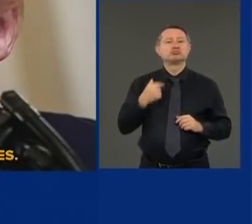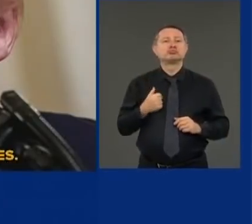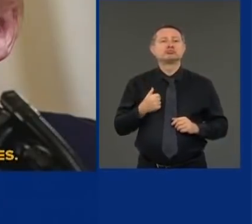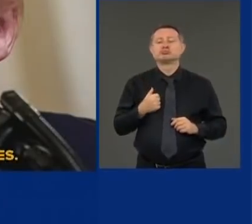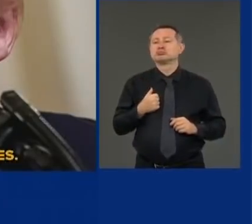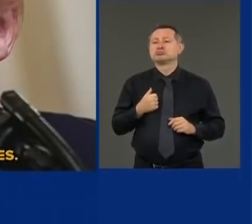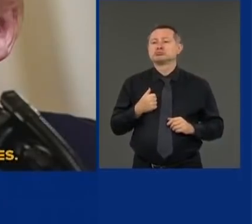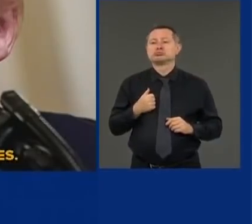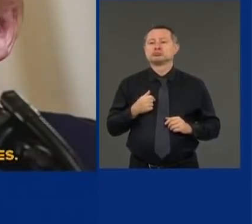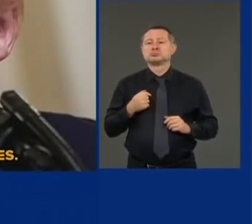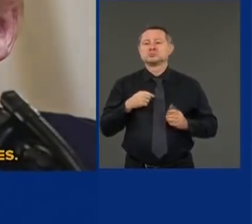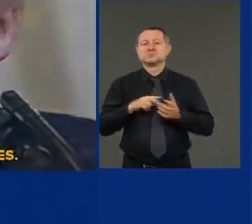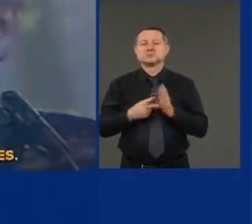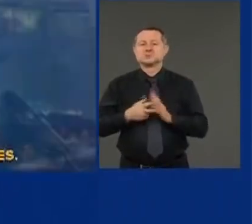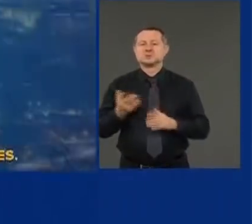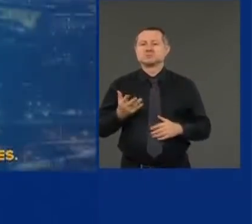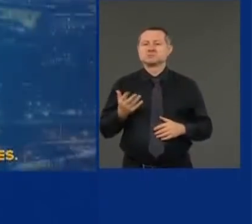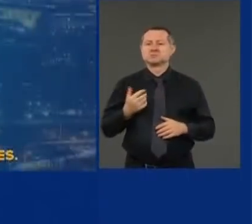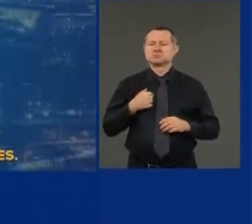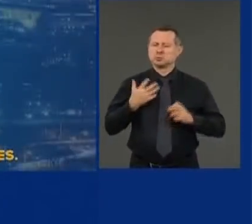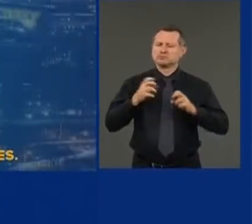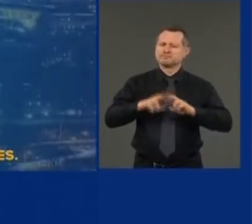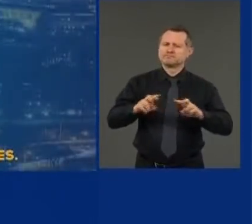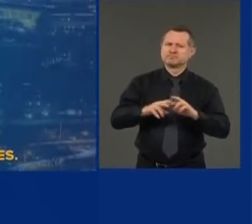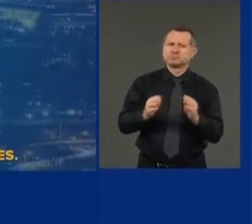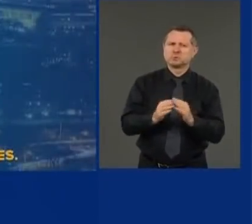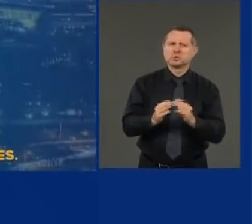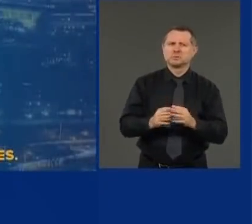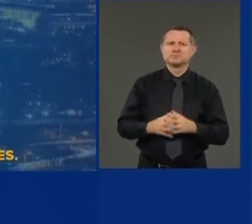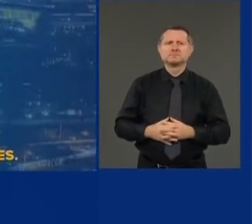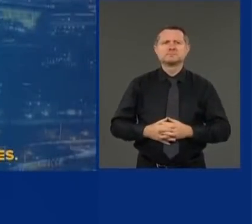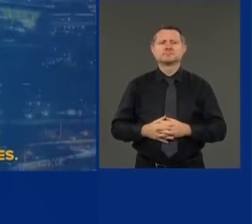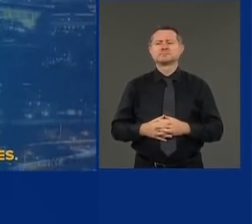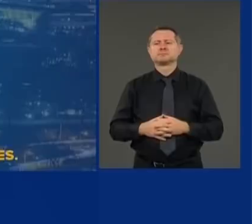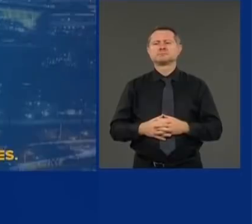PROBLEM. THAT'S INCREDIBLE, BUT THAT'S WHAT HE IS SAYING.